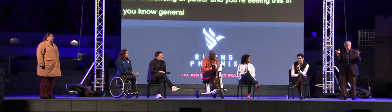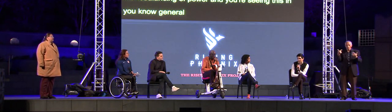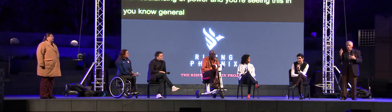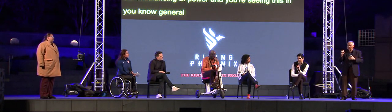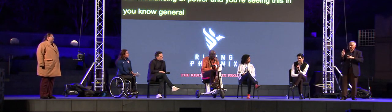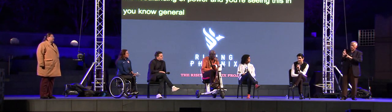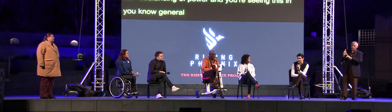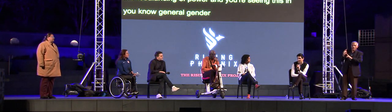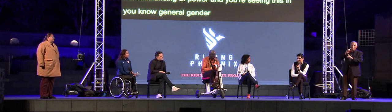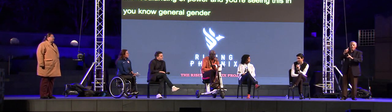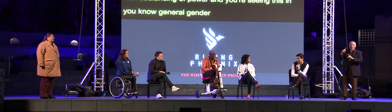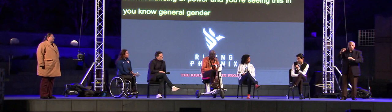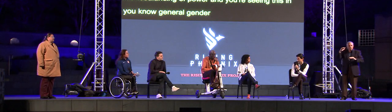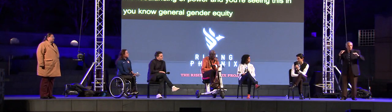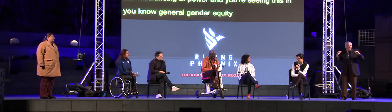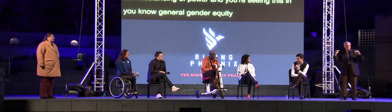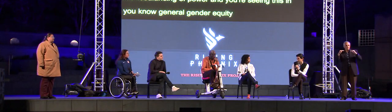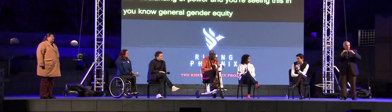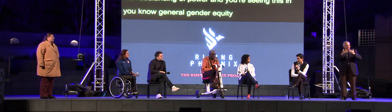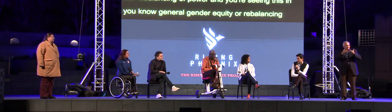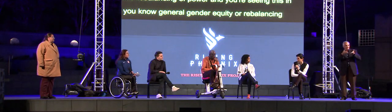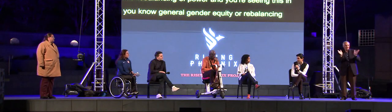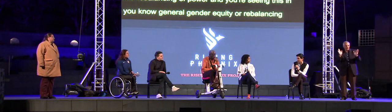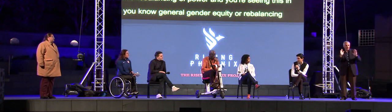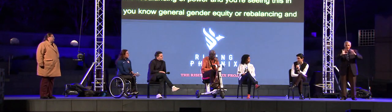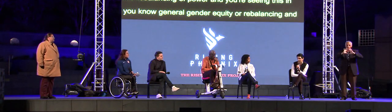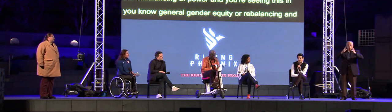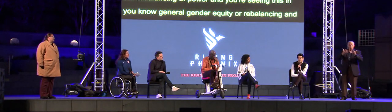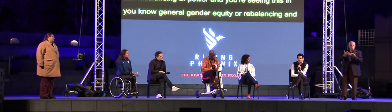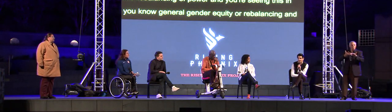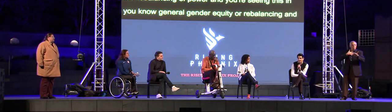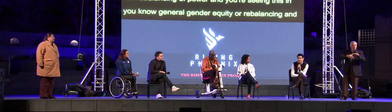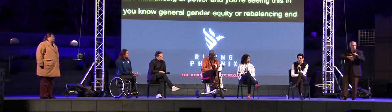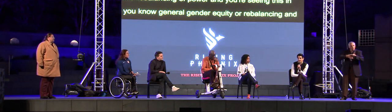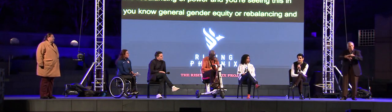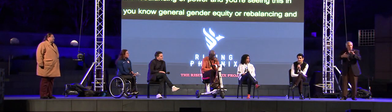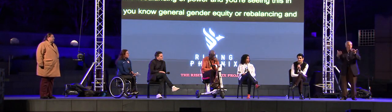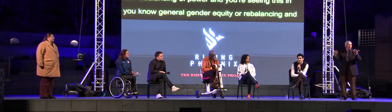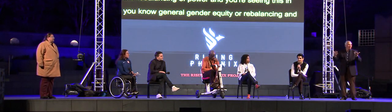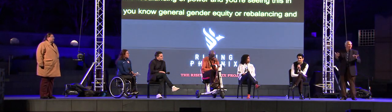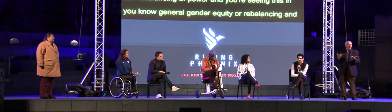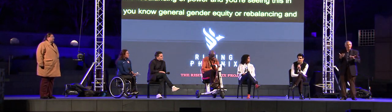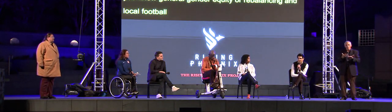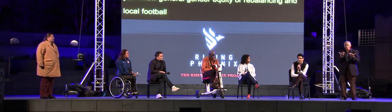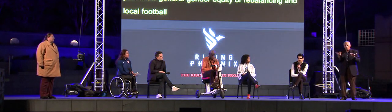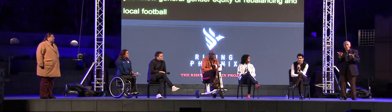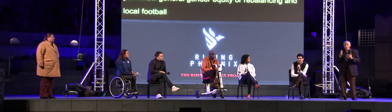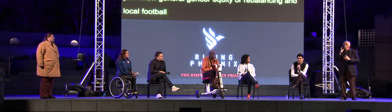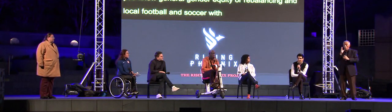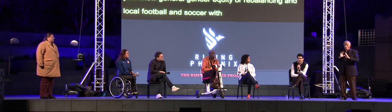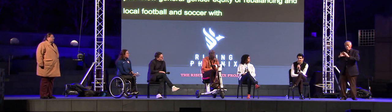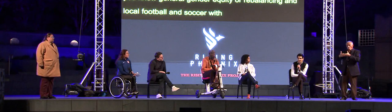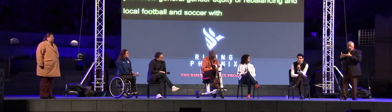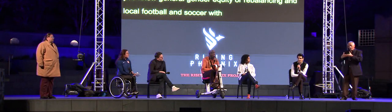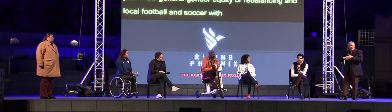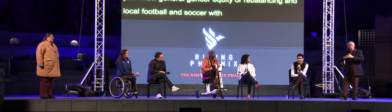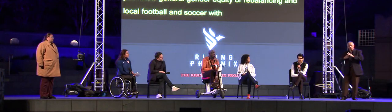or rebalancing in global football and soccer with the women's movement starting to take hold.